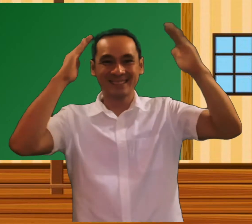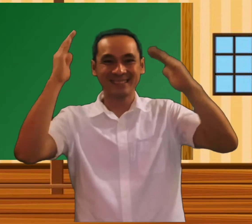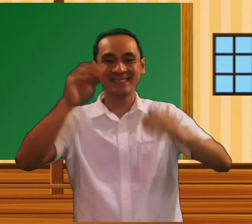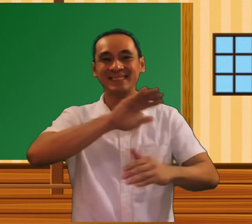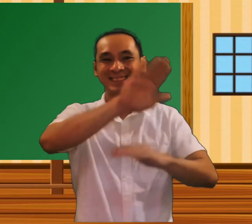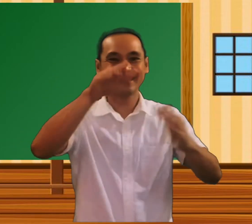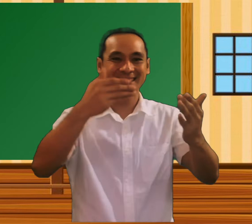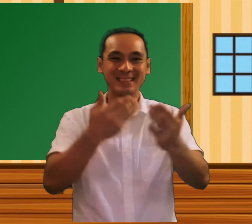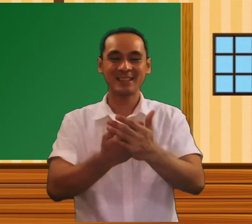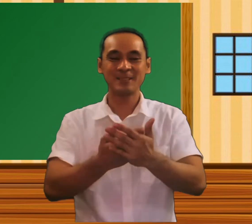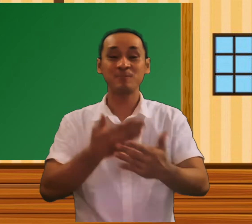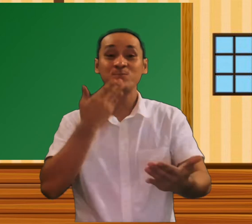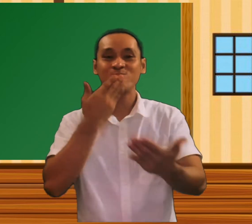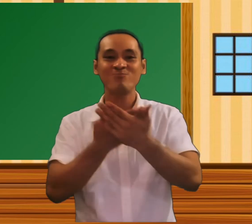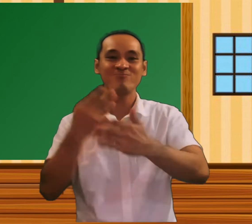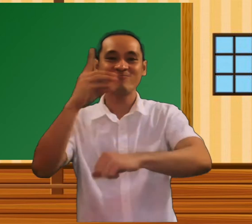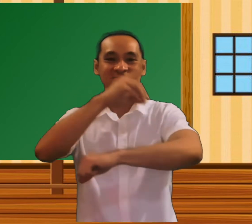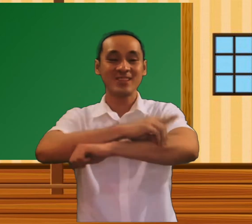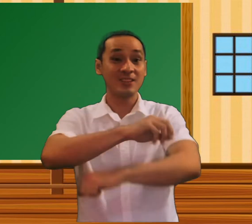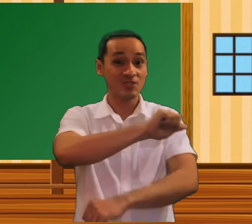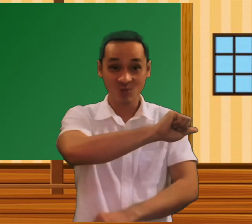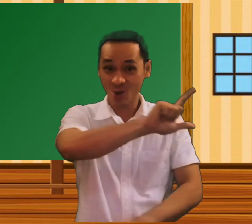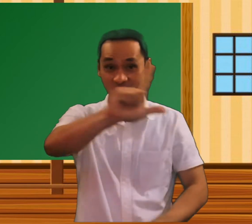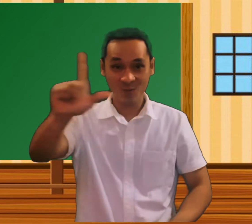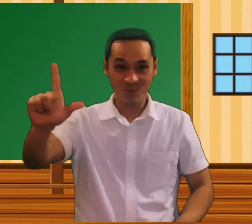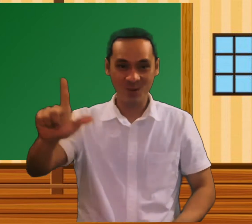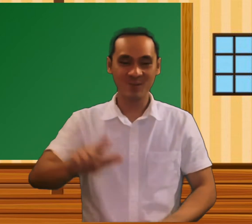hello everyone and good day to all of you paul